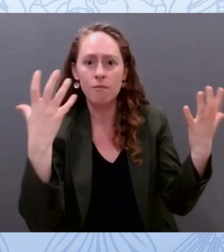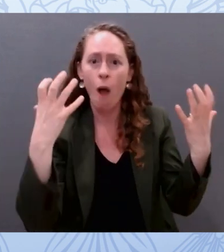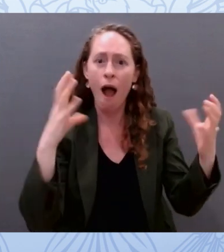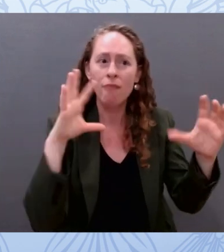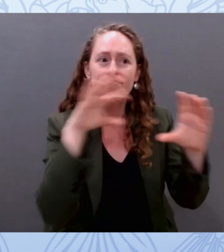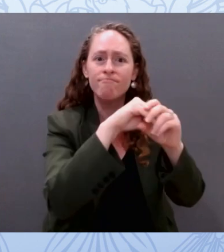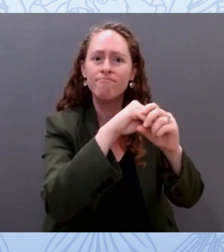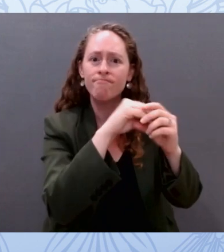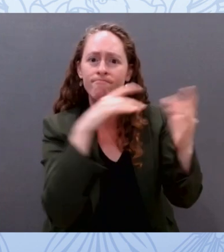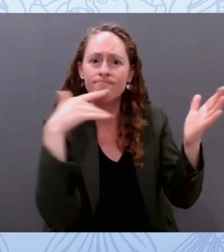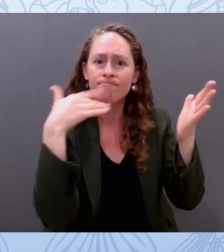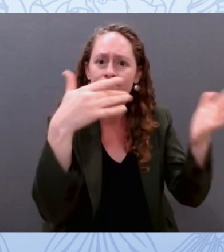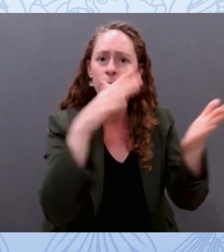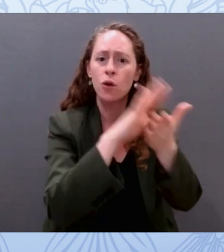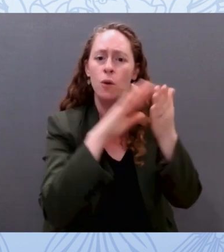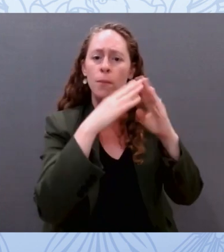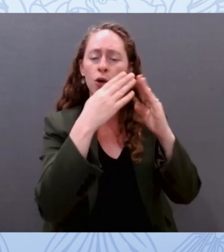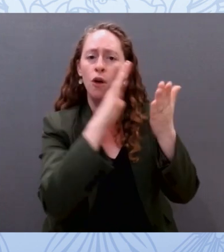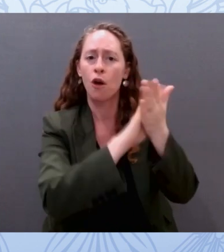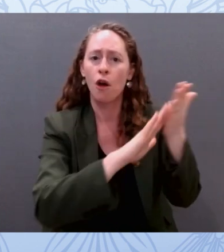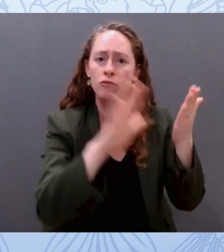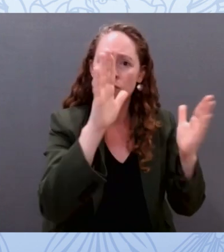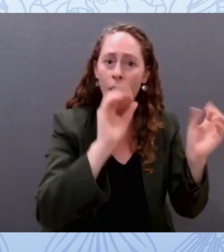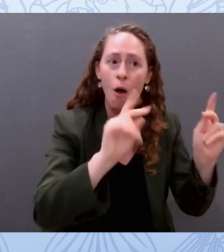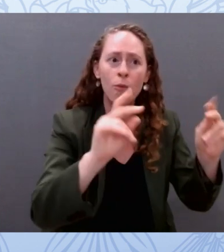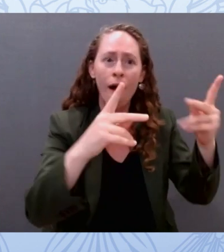and it tells students the same thing that I said,